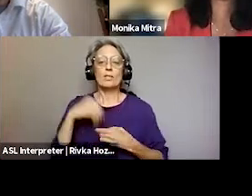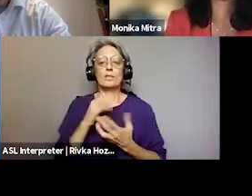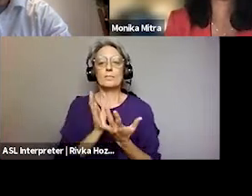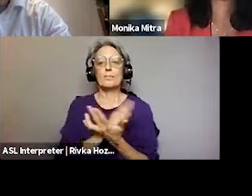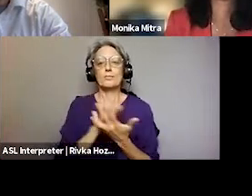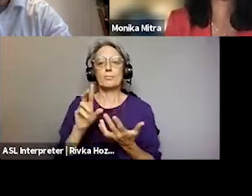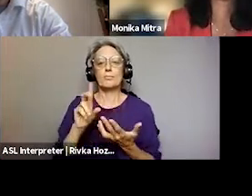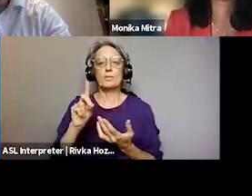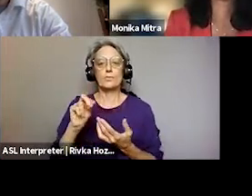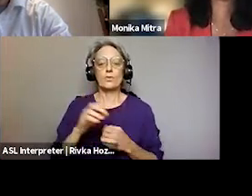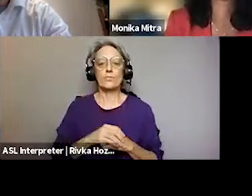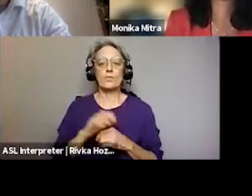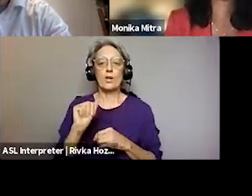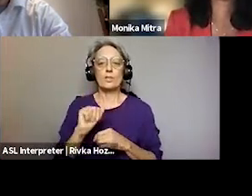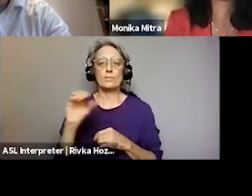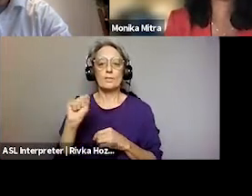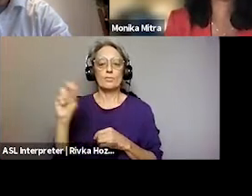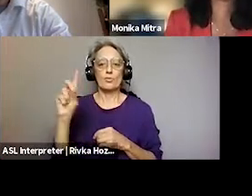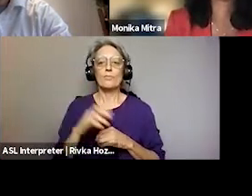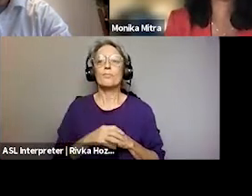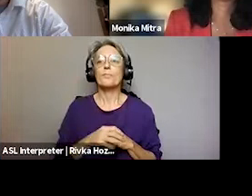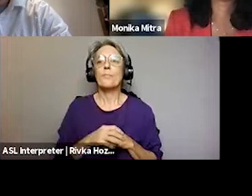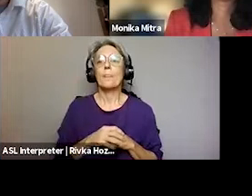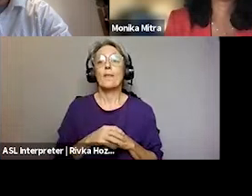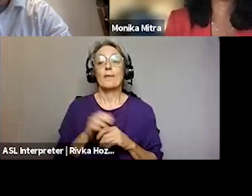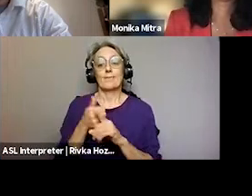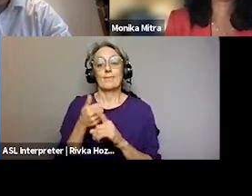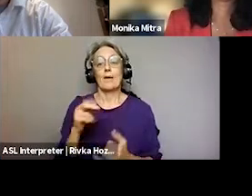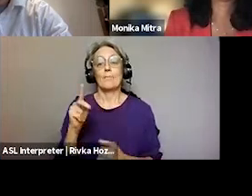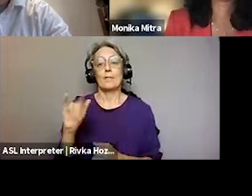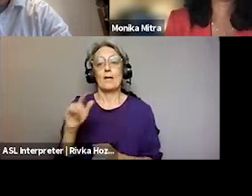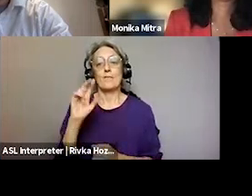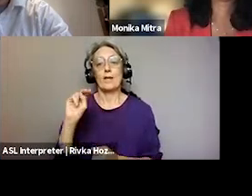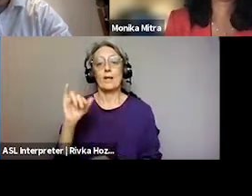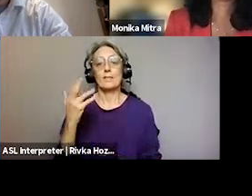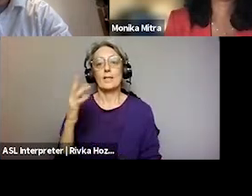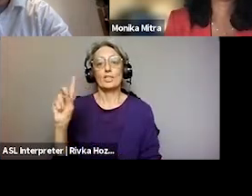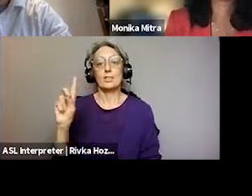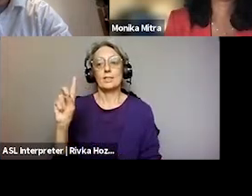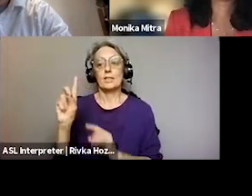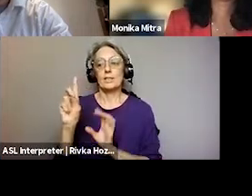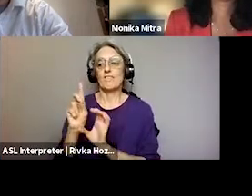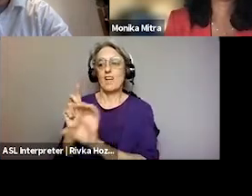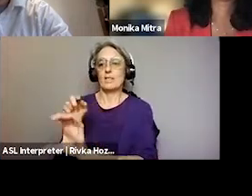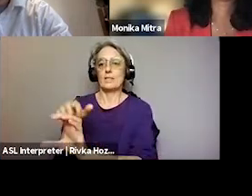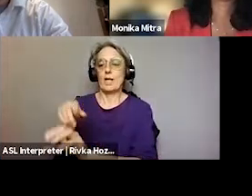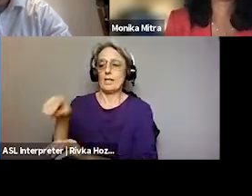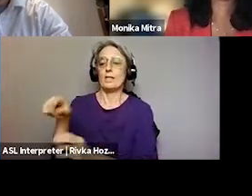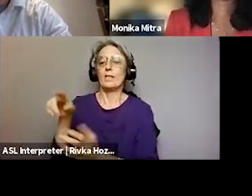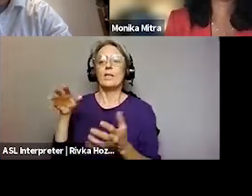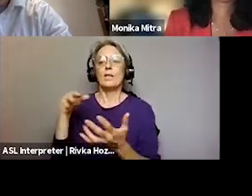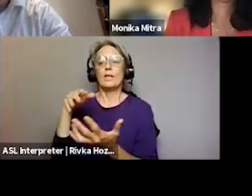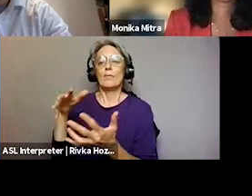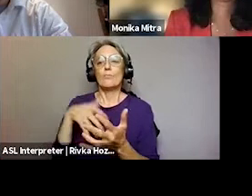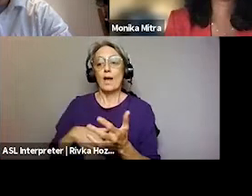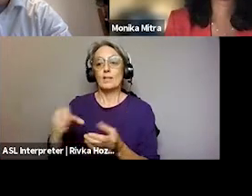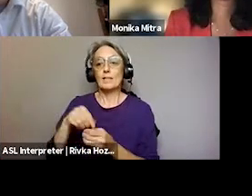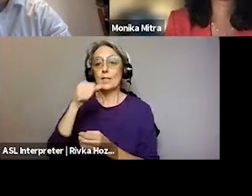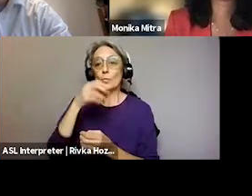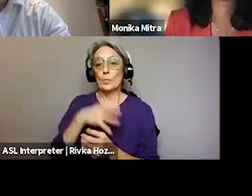He currently is the PI of an NICHD funded study of pregnancy in women with IDD and a National